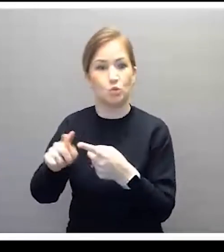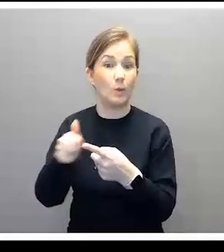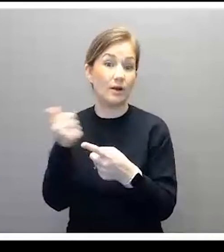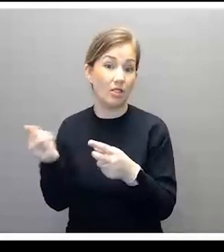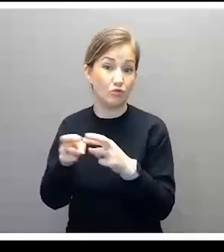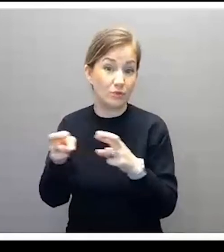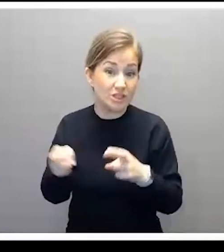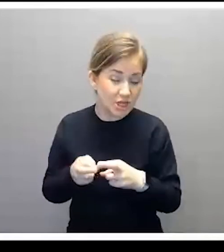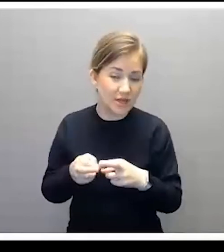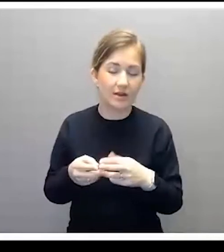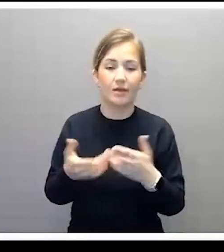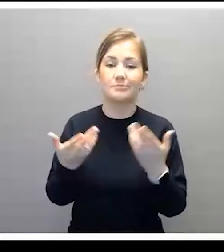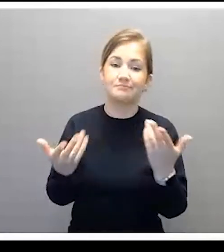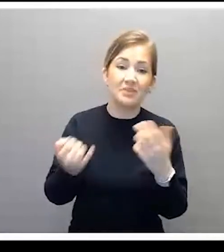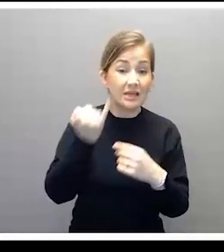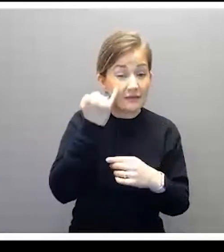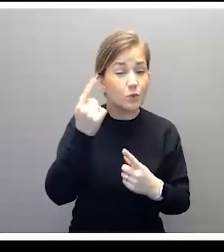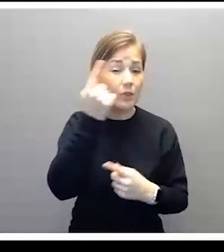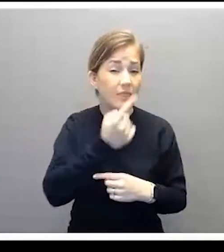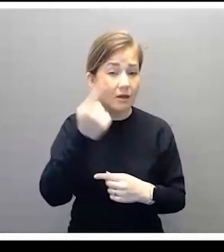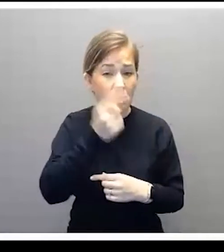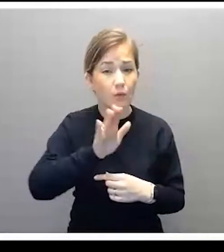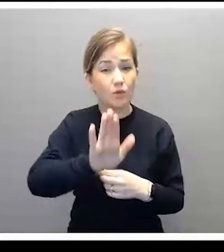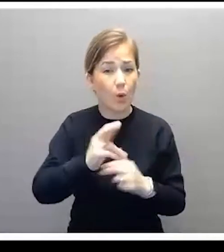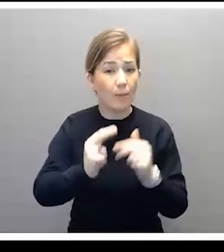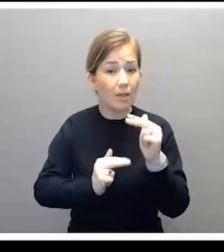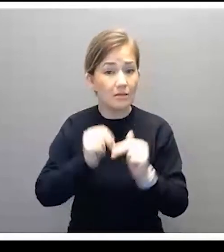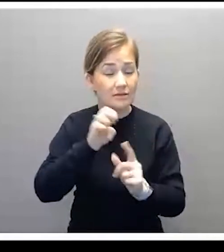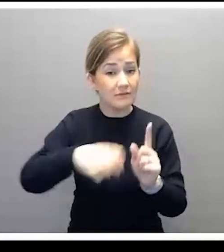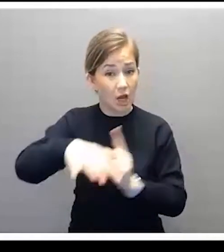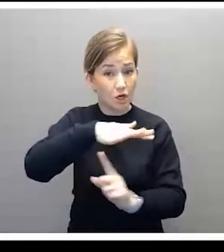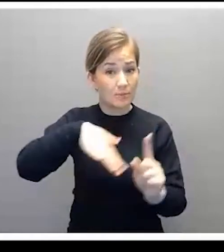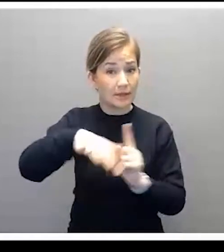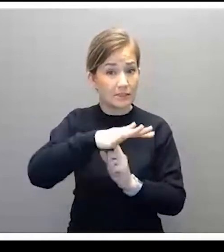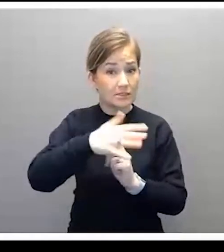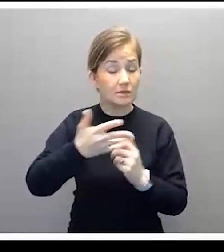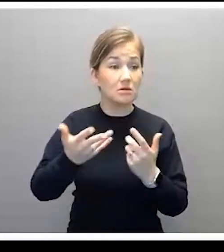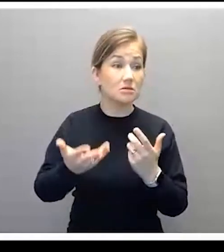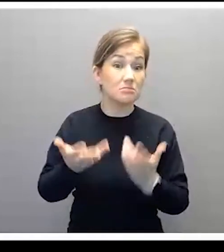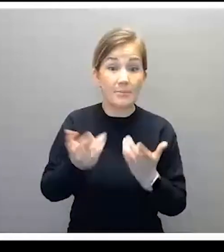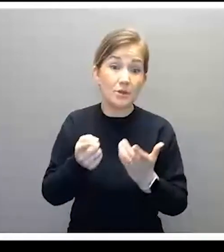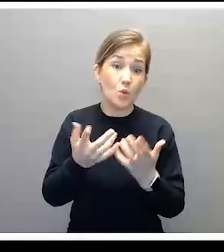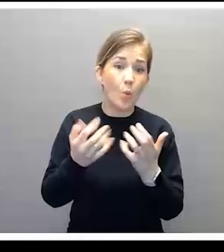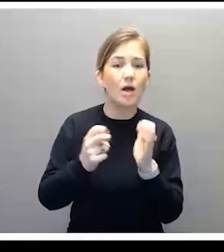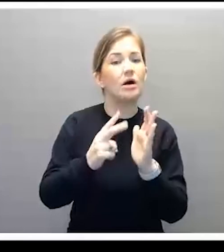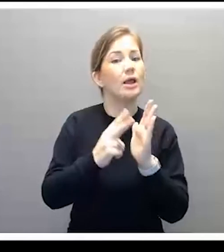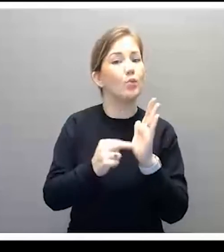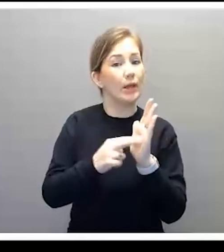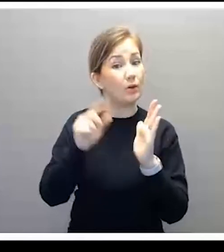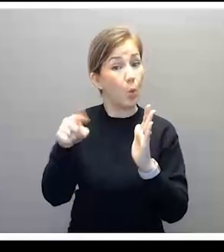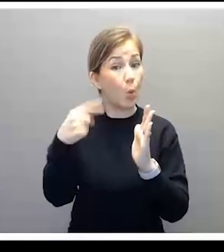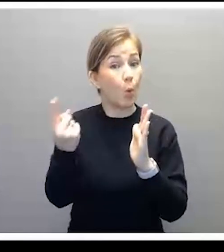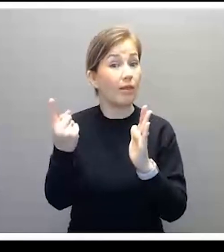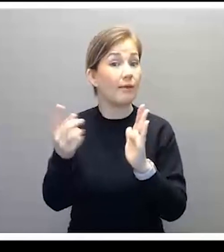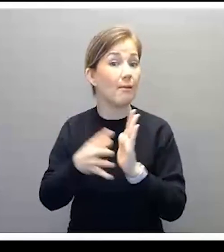You could be doing kinda content pushes. So if you think about your build environment, maybe you're working on it here and you want to read-only copy of it